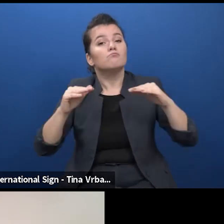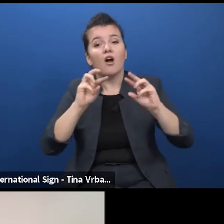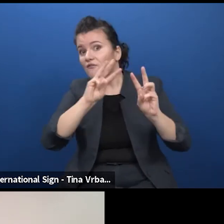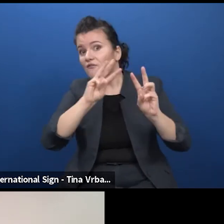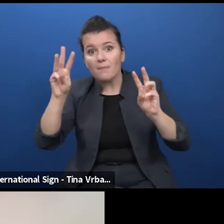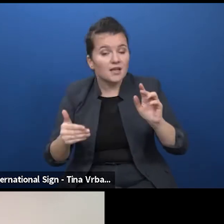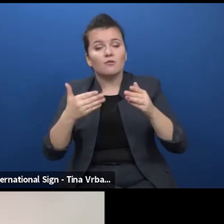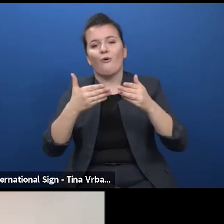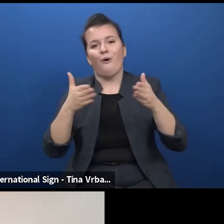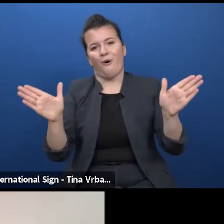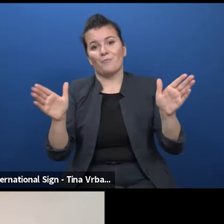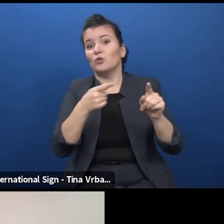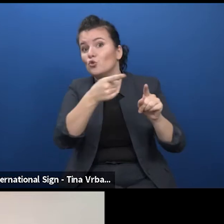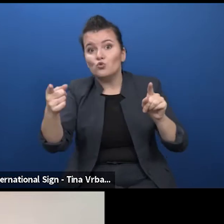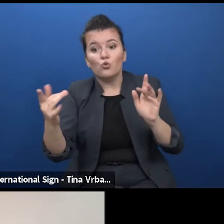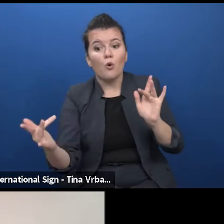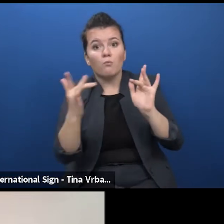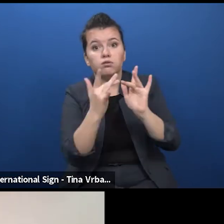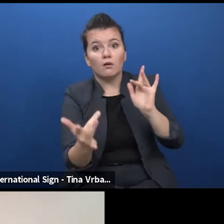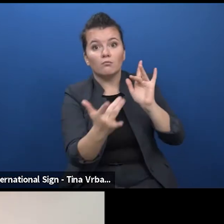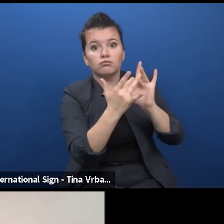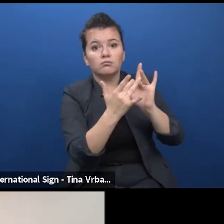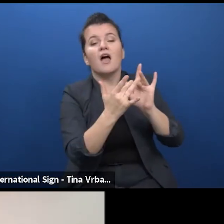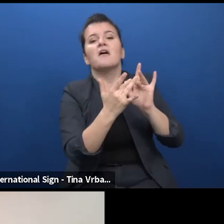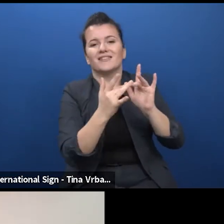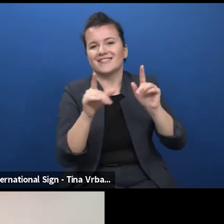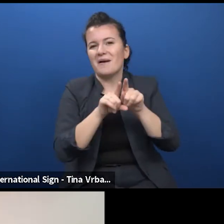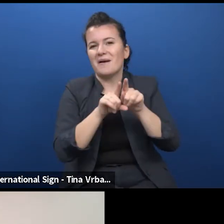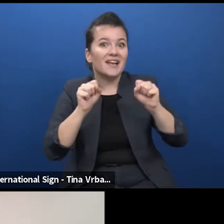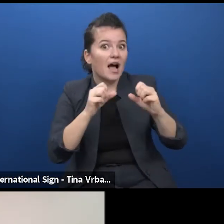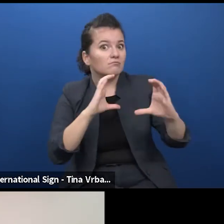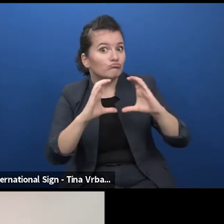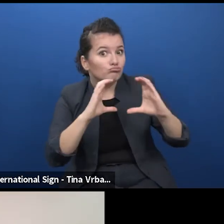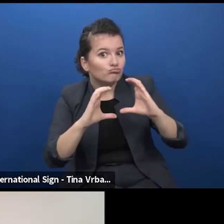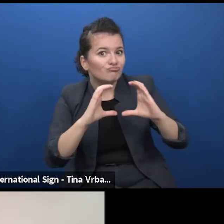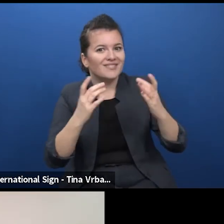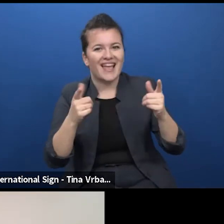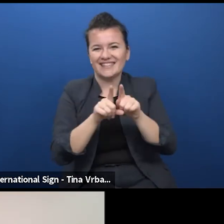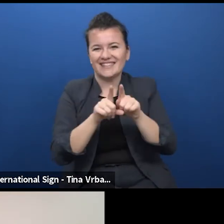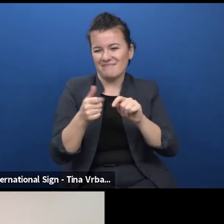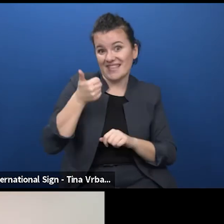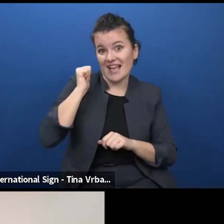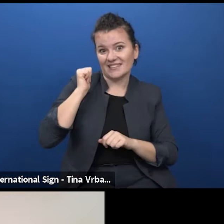exchange and network just as we did yesterday during theTable Talks with German organizations.